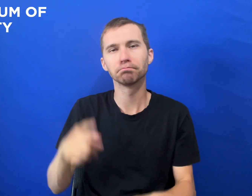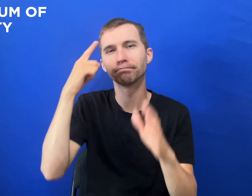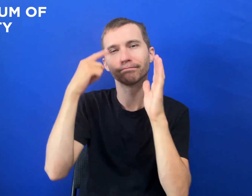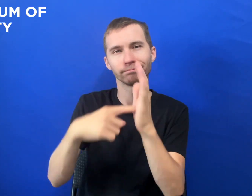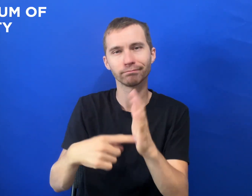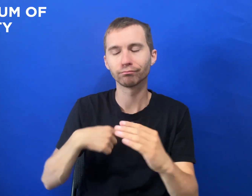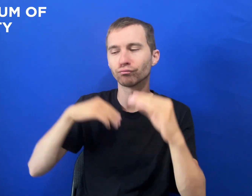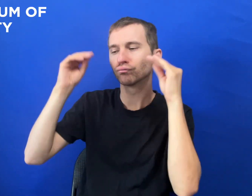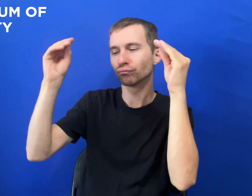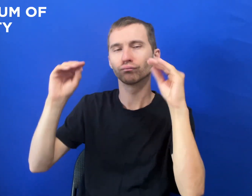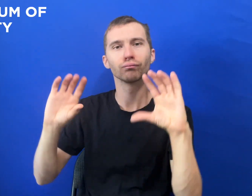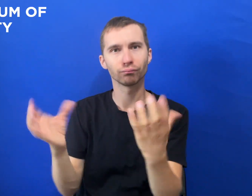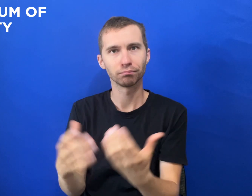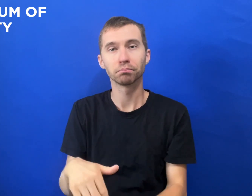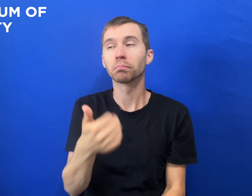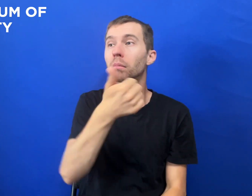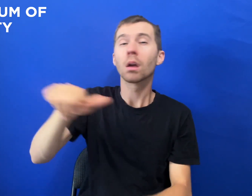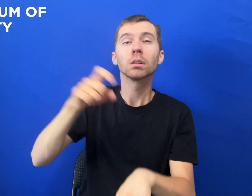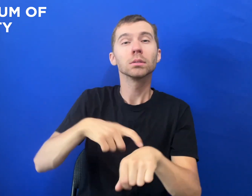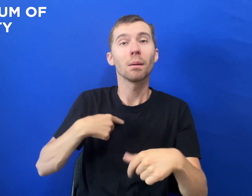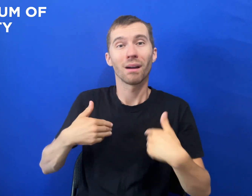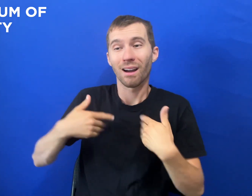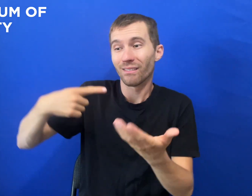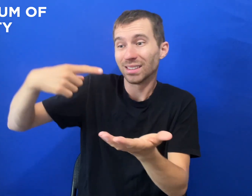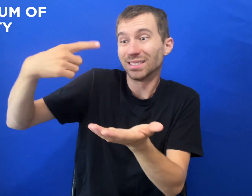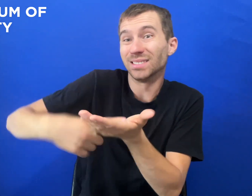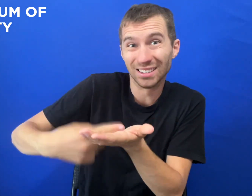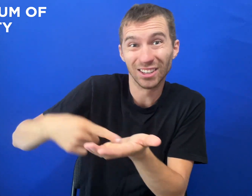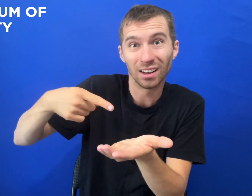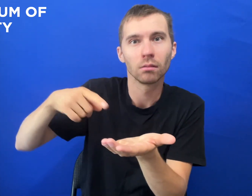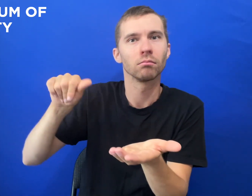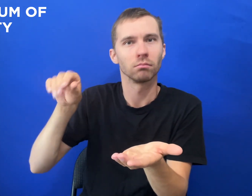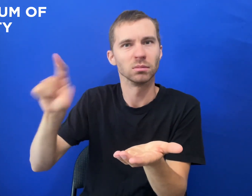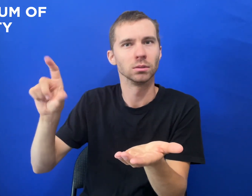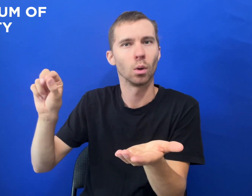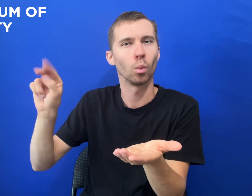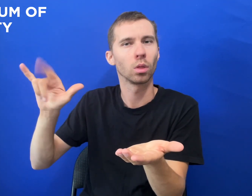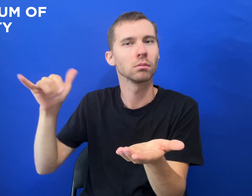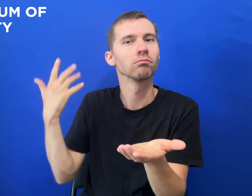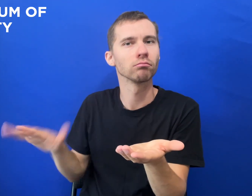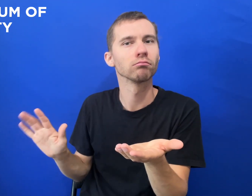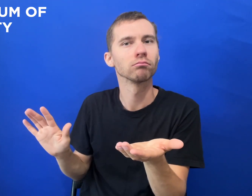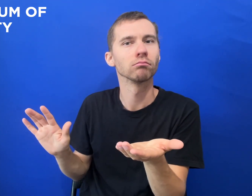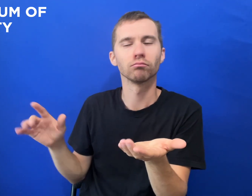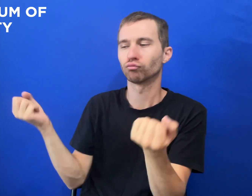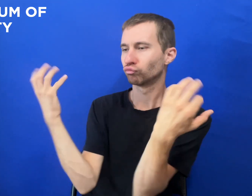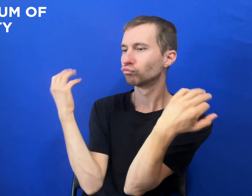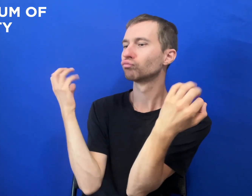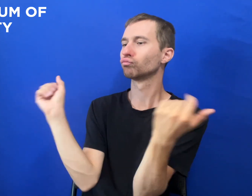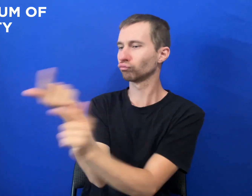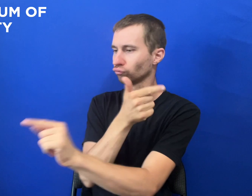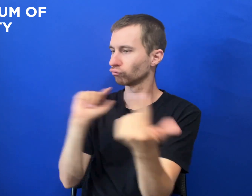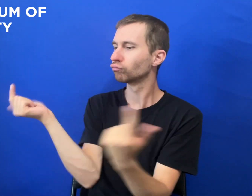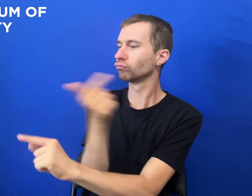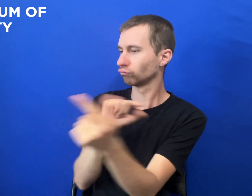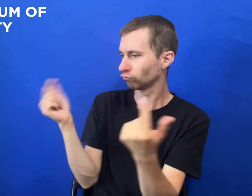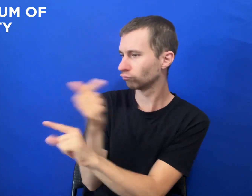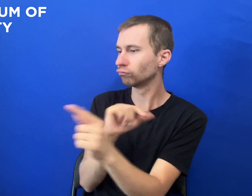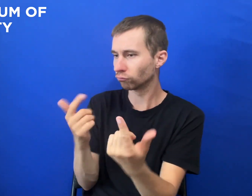For example, when I'm teaching a class, any time that I have a discussion, I make sure that everybody uses only ASL to express their ideas.